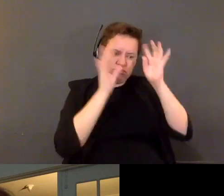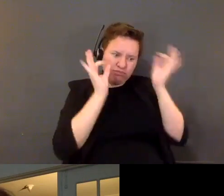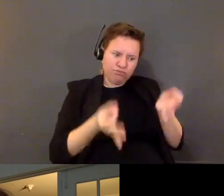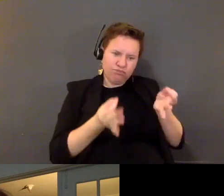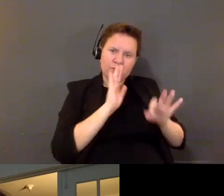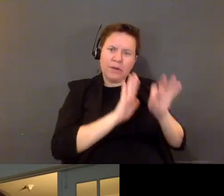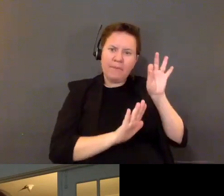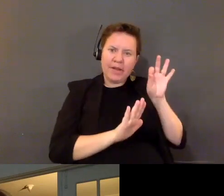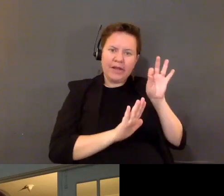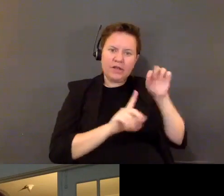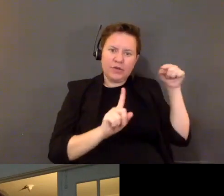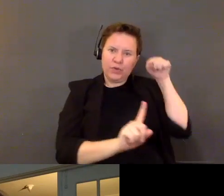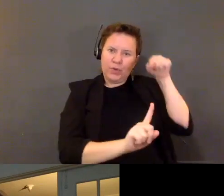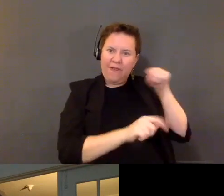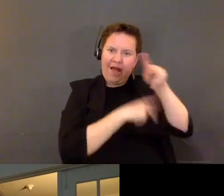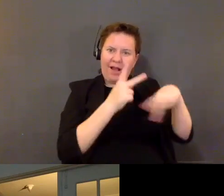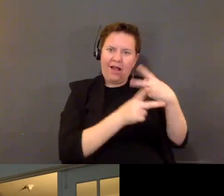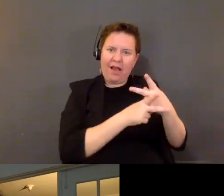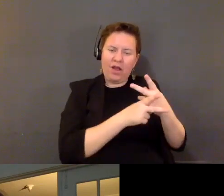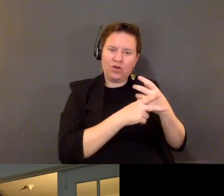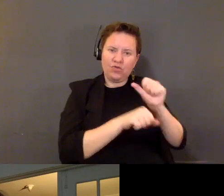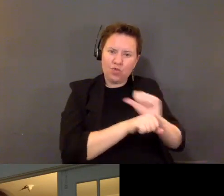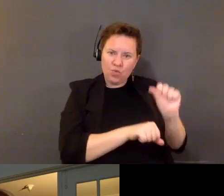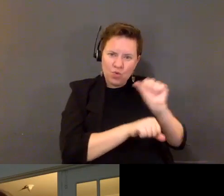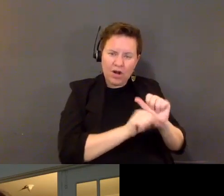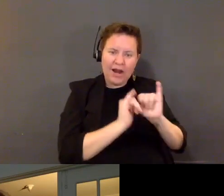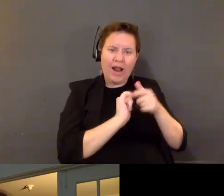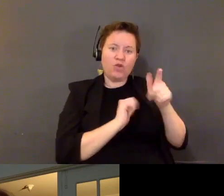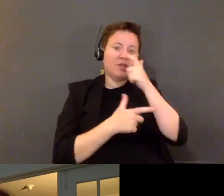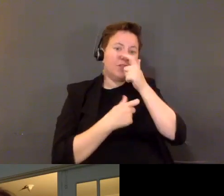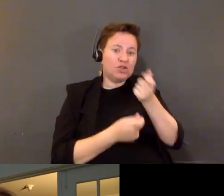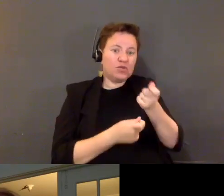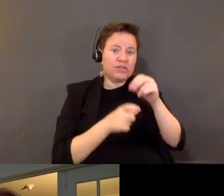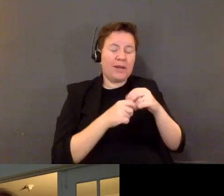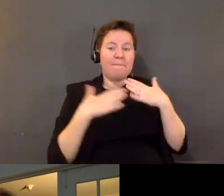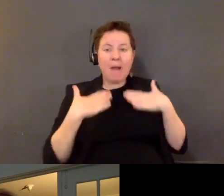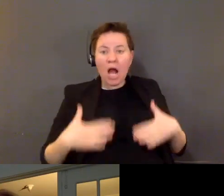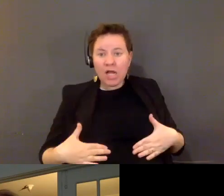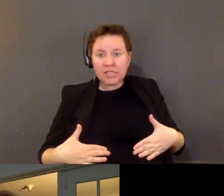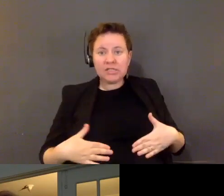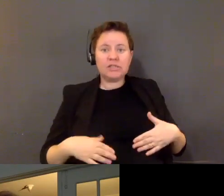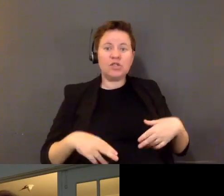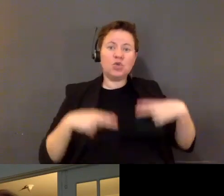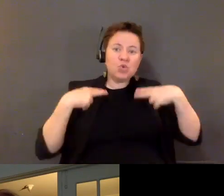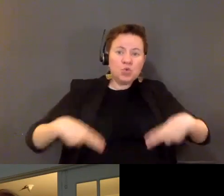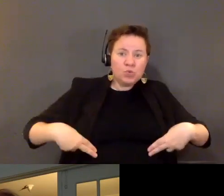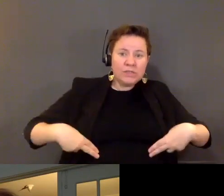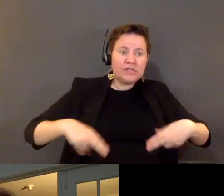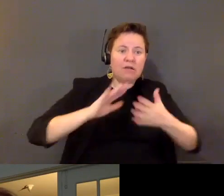and how your interest in bodies and and humans has translated into the kind of art that you do